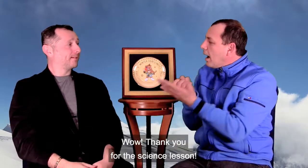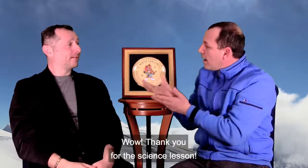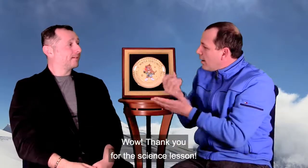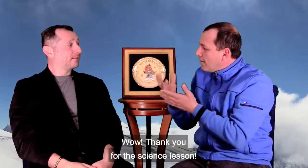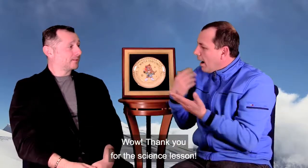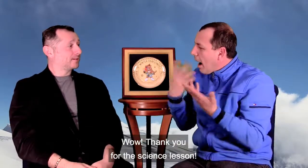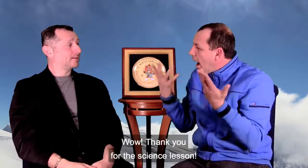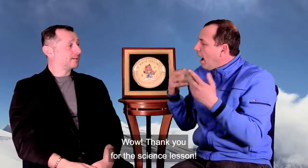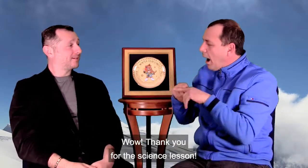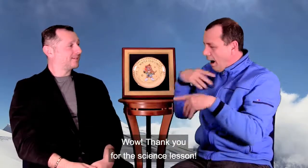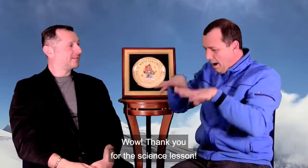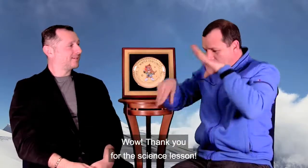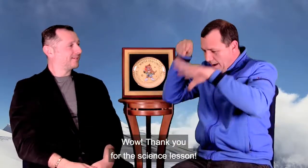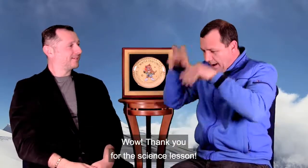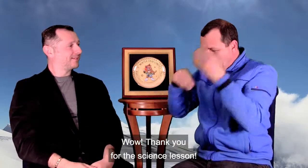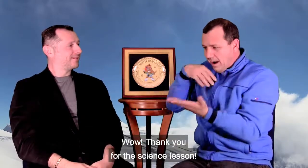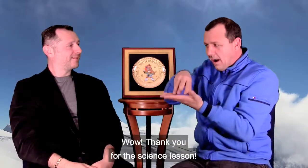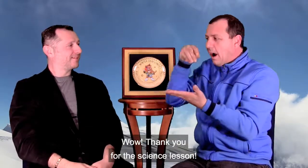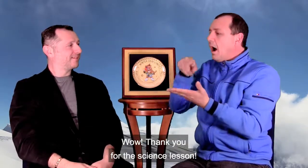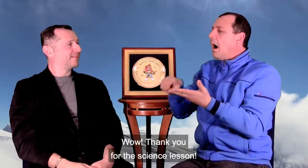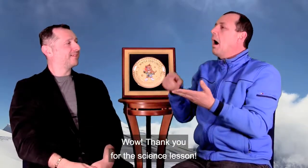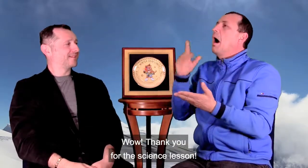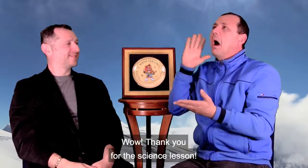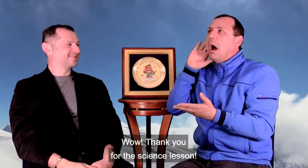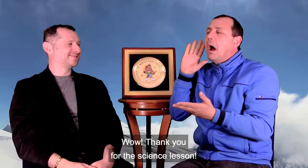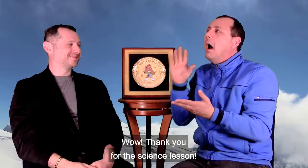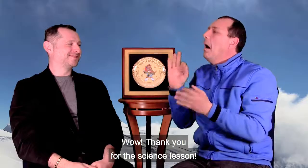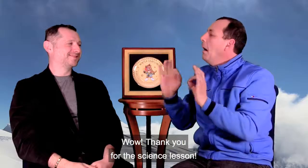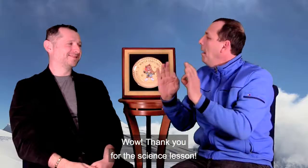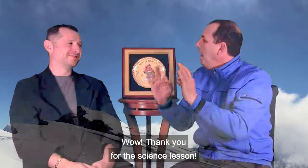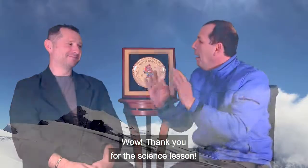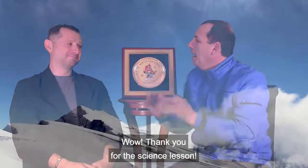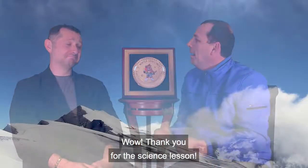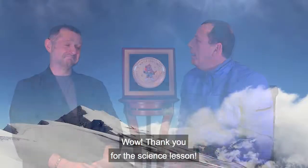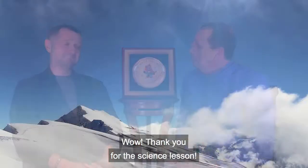Wow! Thank you for the science lesson!